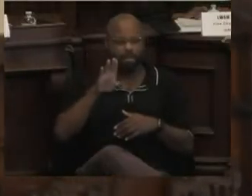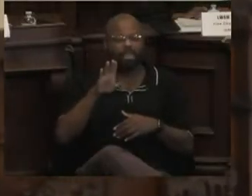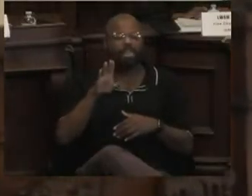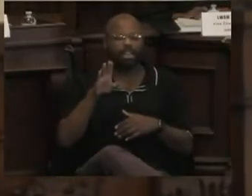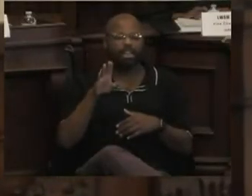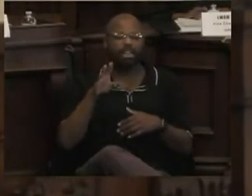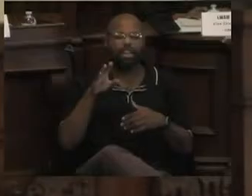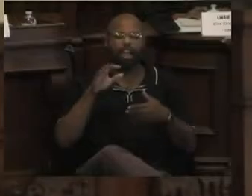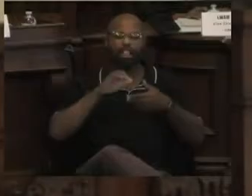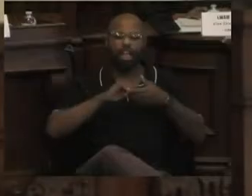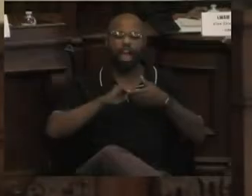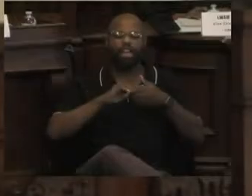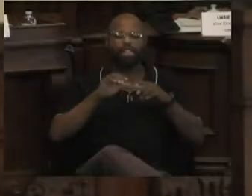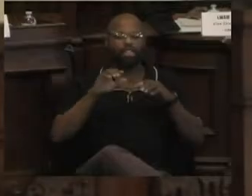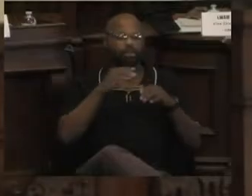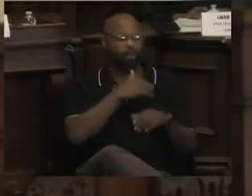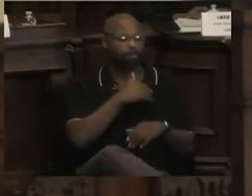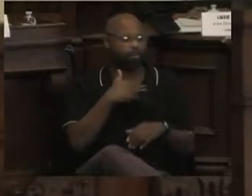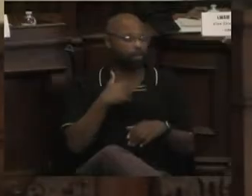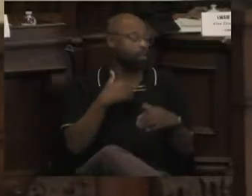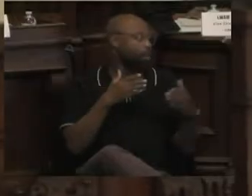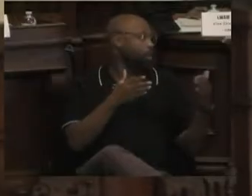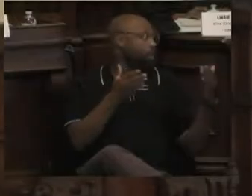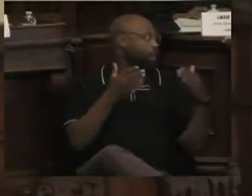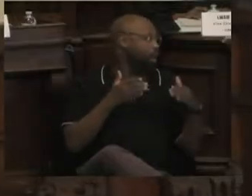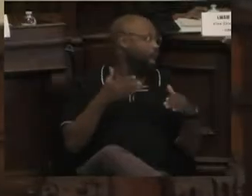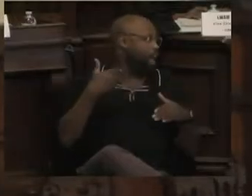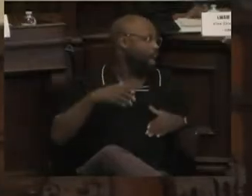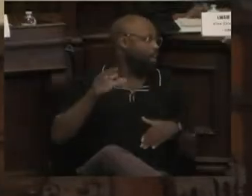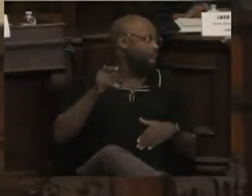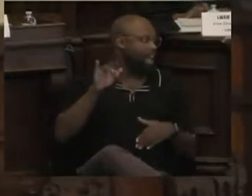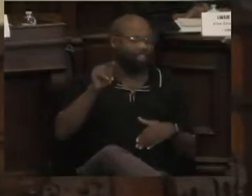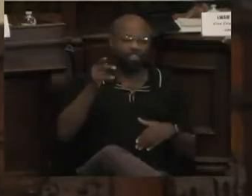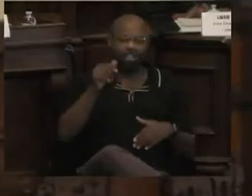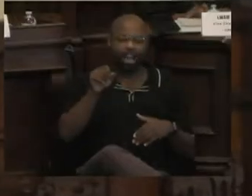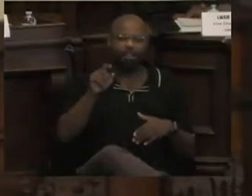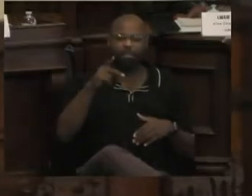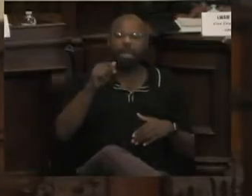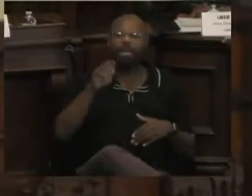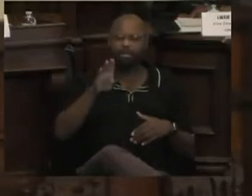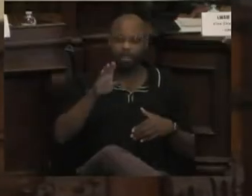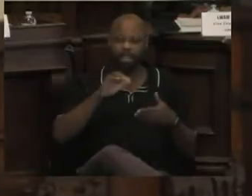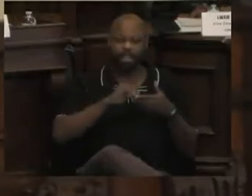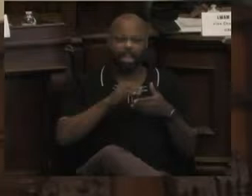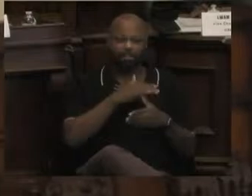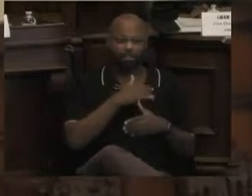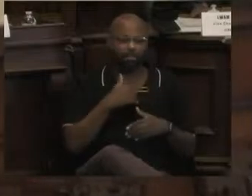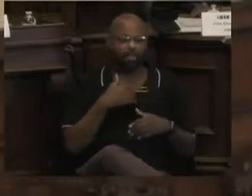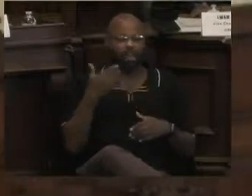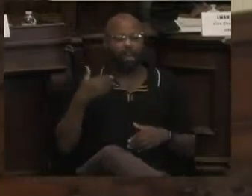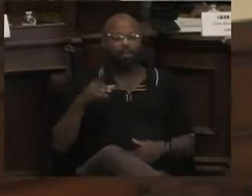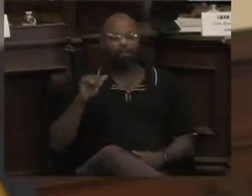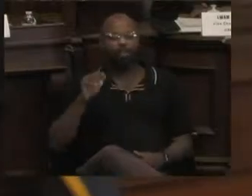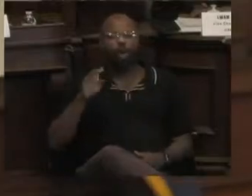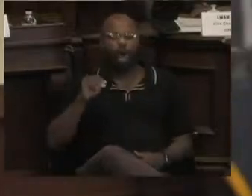the Reverend Keith Patterson and I am a PAB Alliance member.